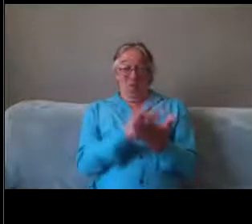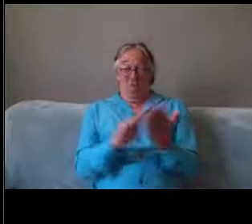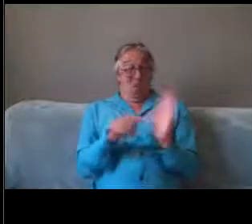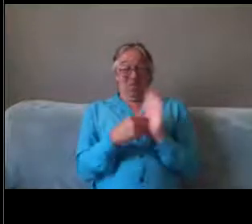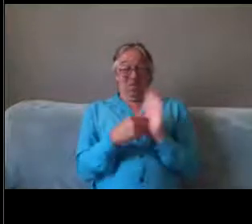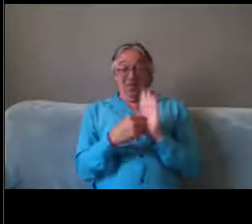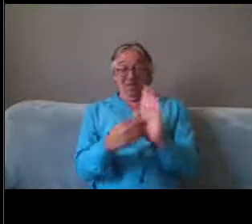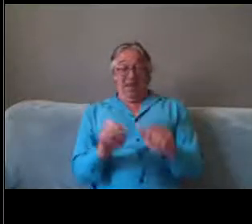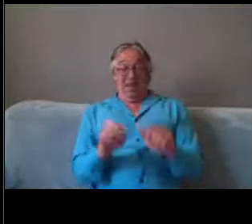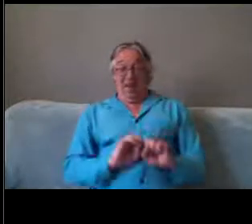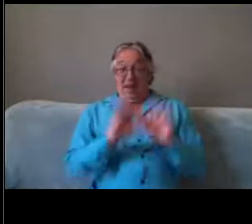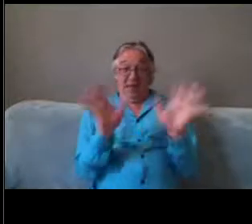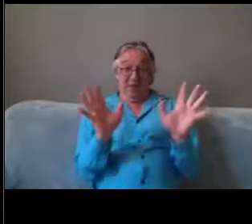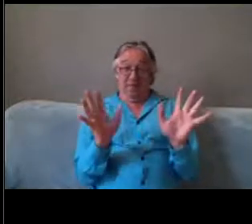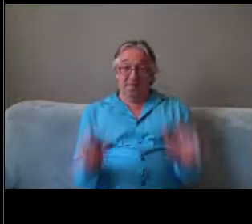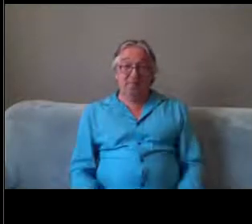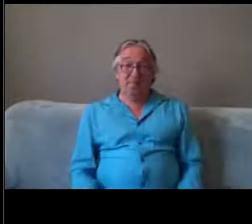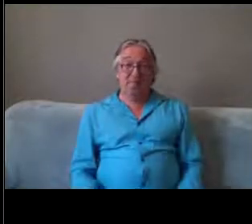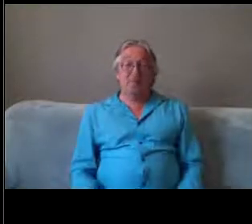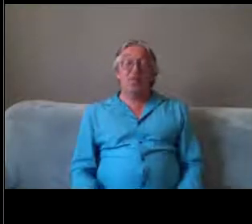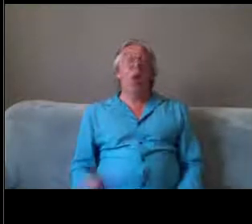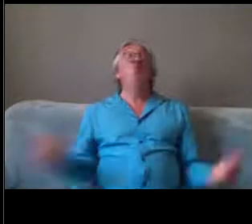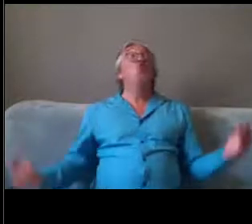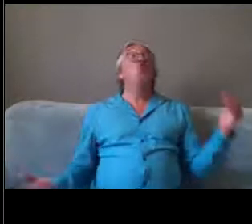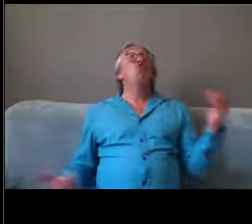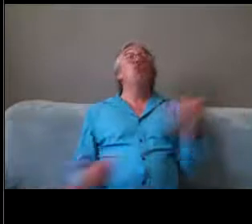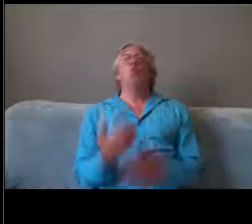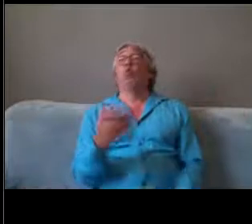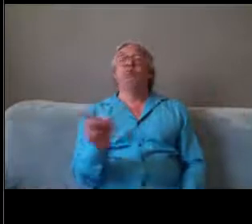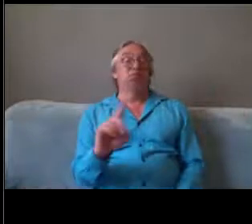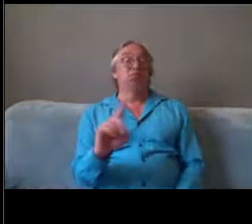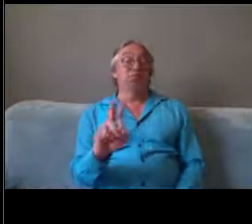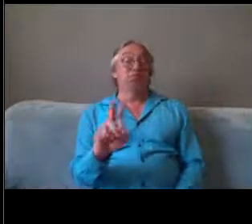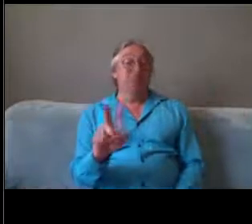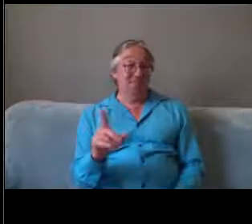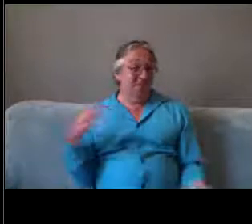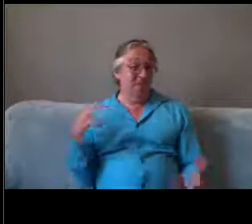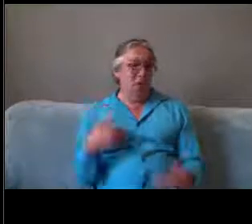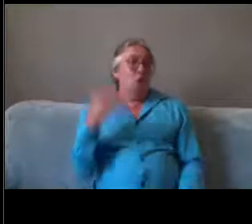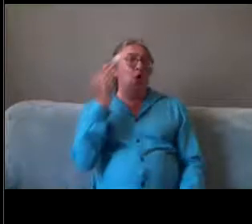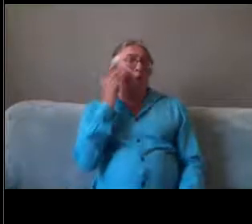for the needs of the participants and the mix of factors that can appear